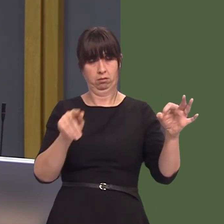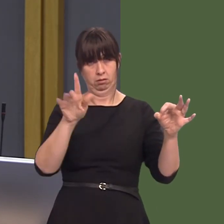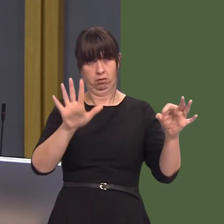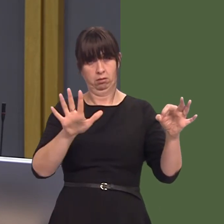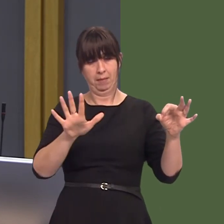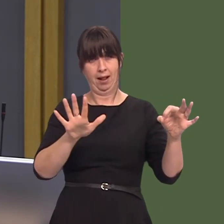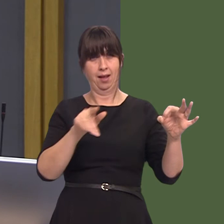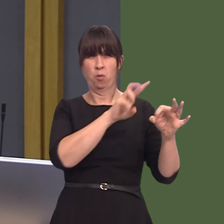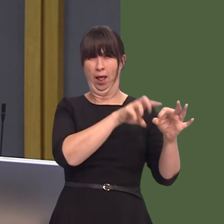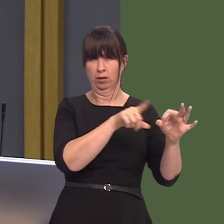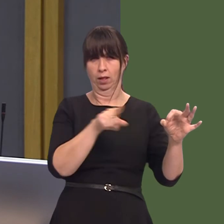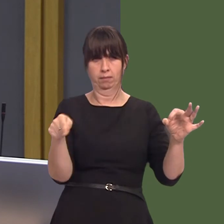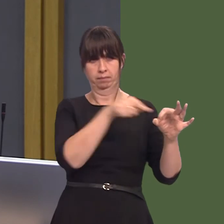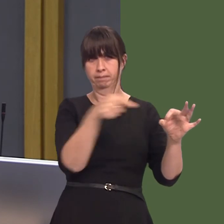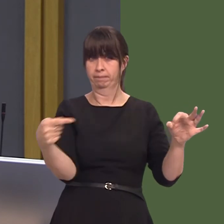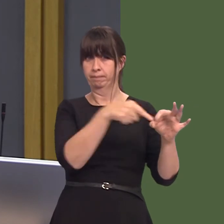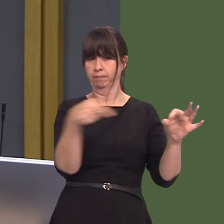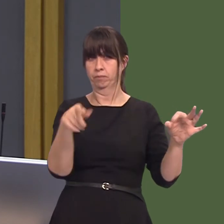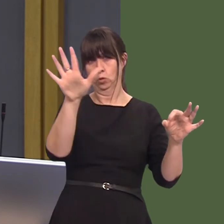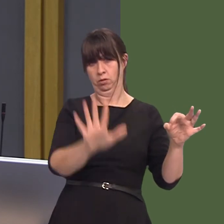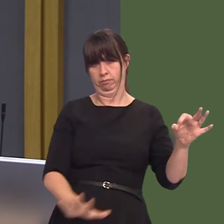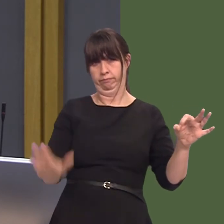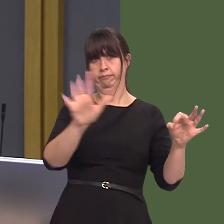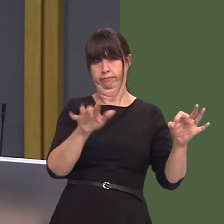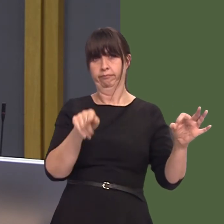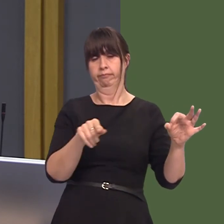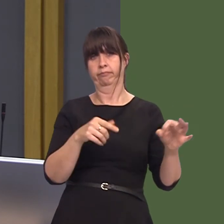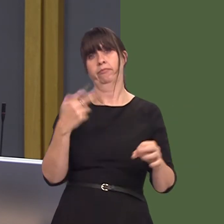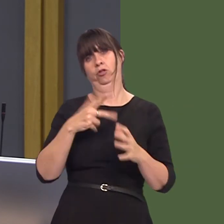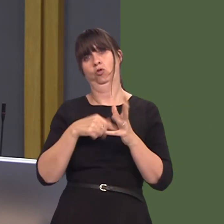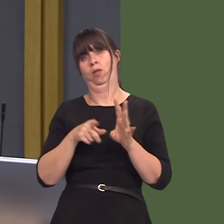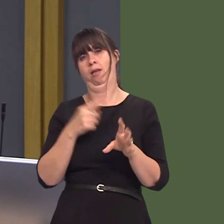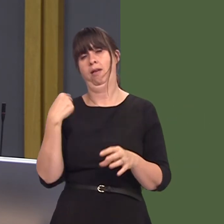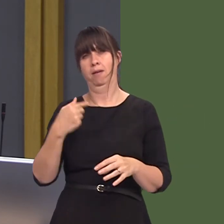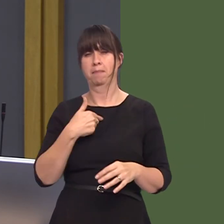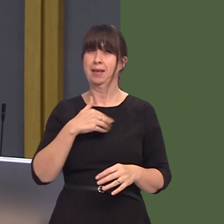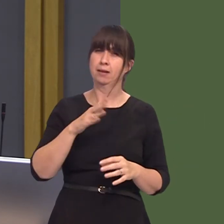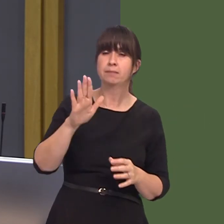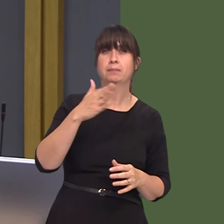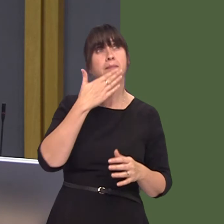On 15 June last year, I made an appeal to ensure that the National Grid should make